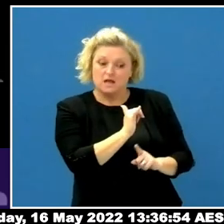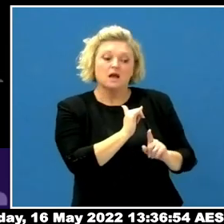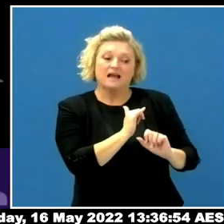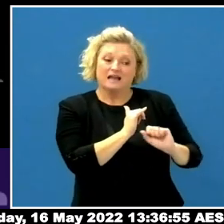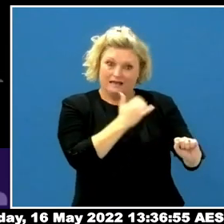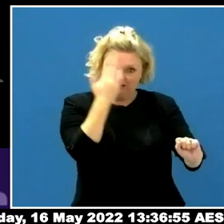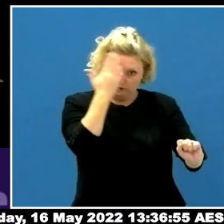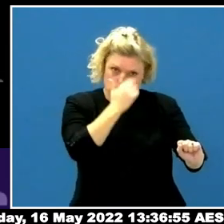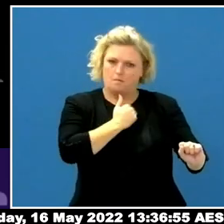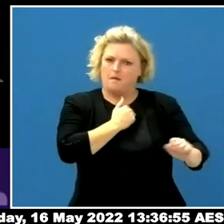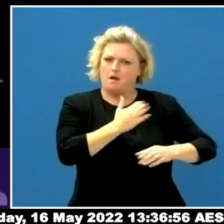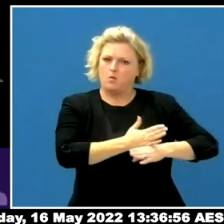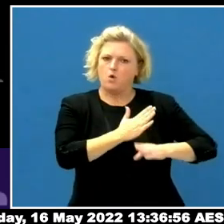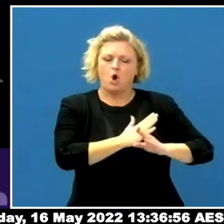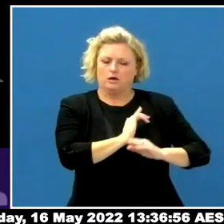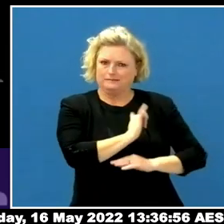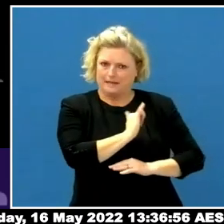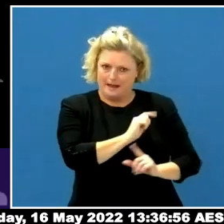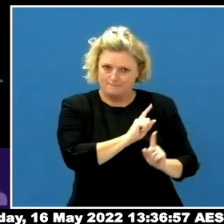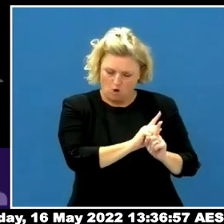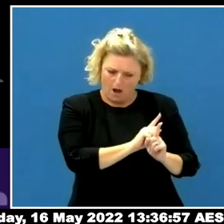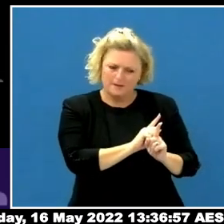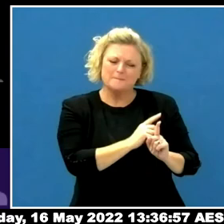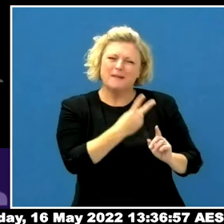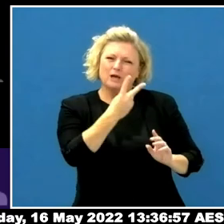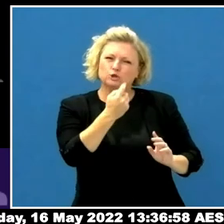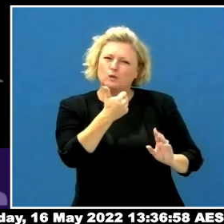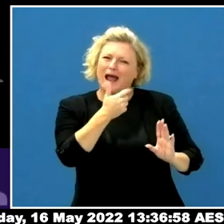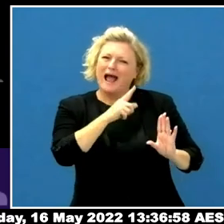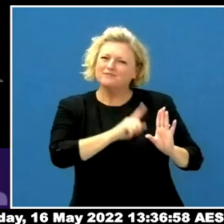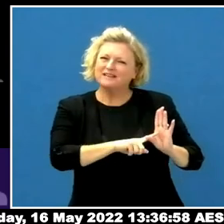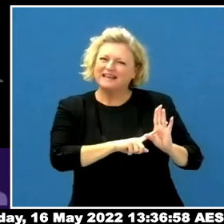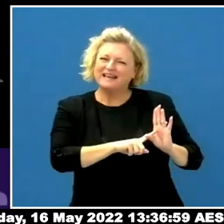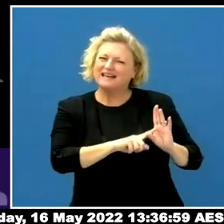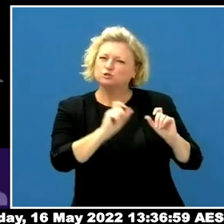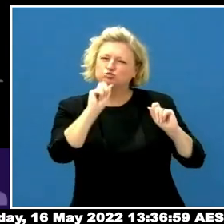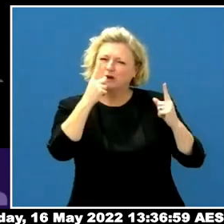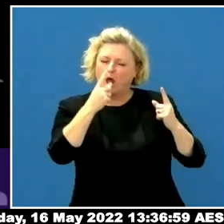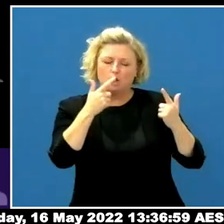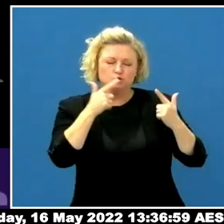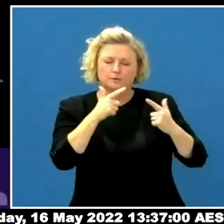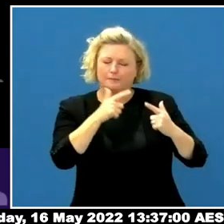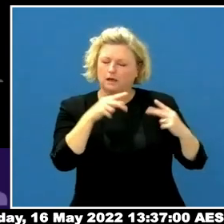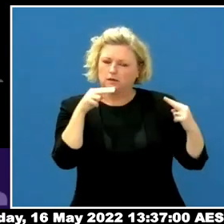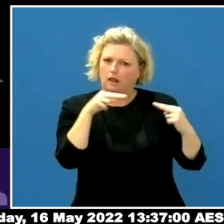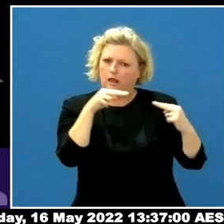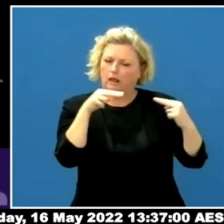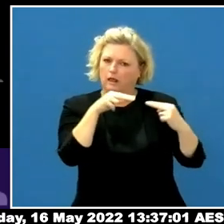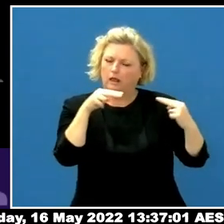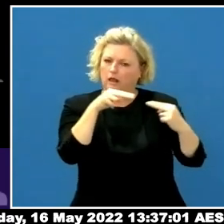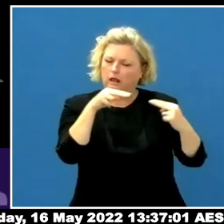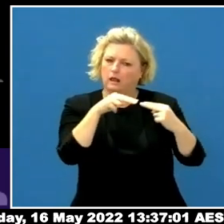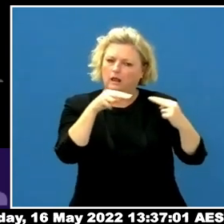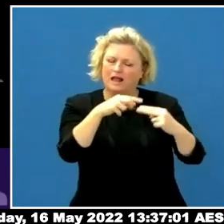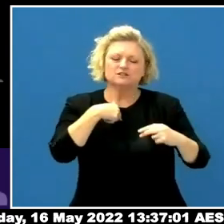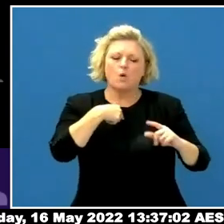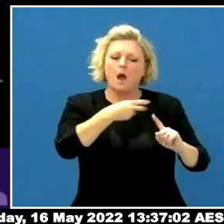and a half years, the 24/7, so I transferred to a sister school in the local area as from